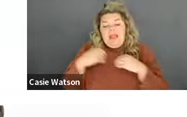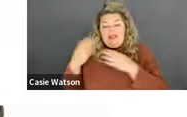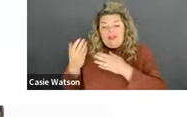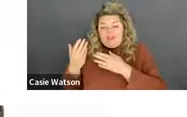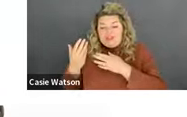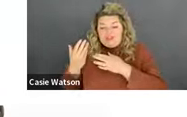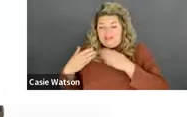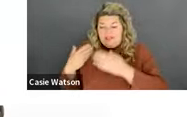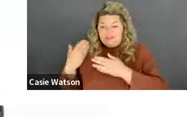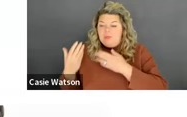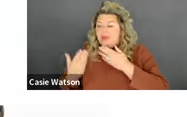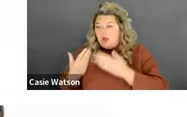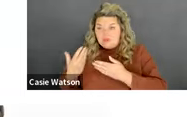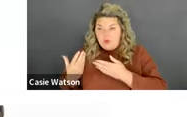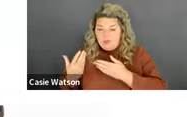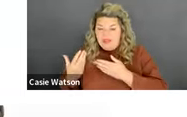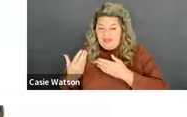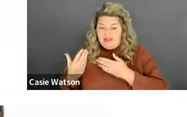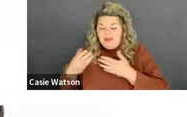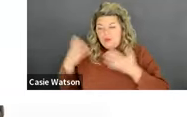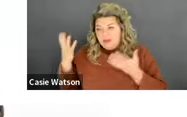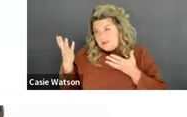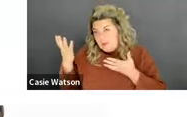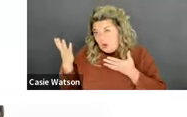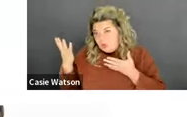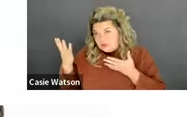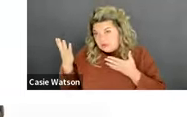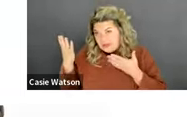An English translation might also be, "You missed the boat."